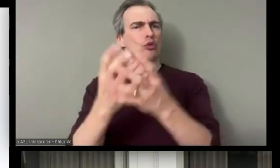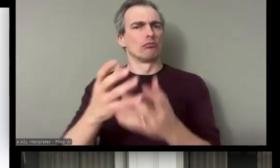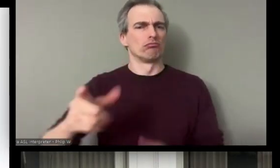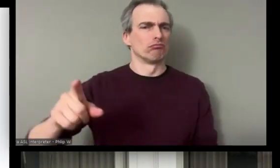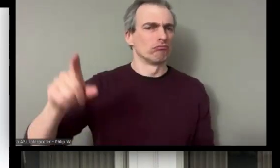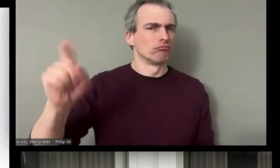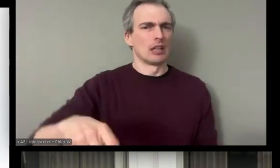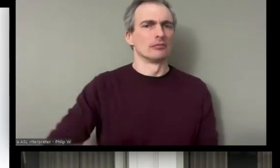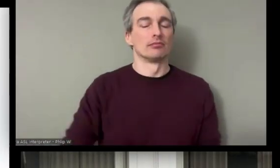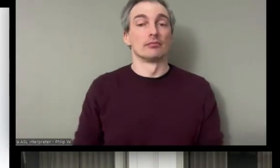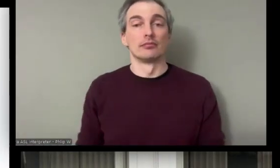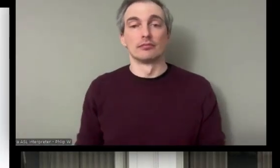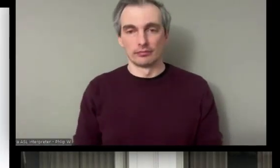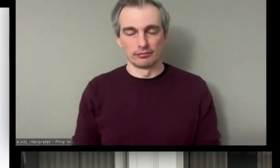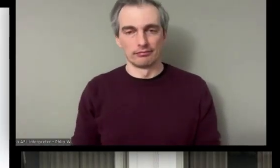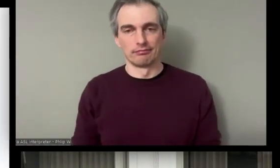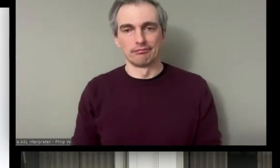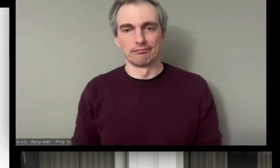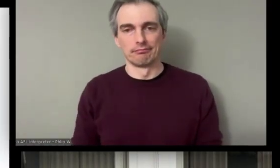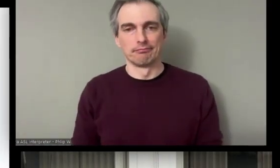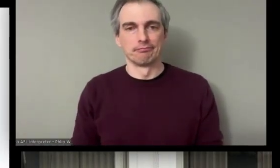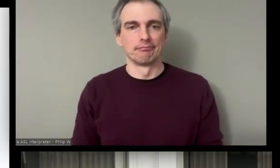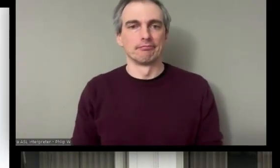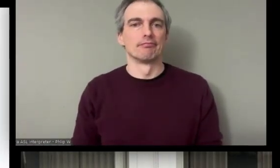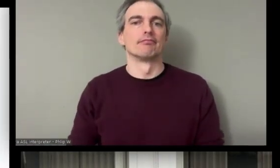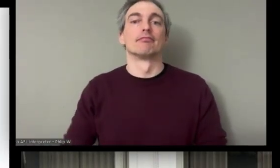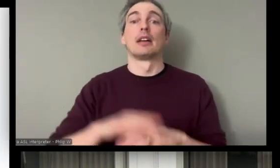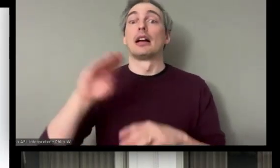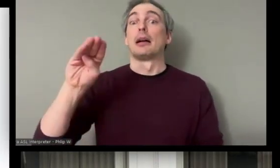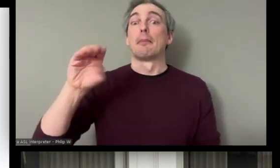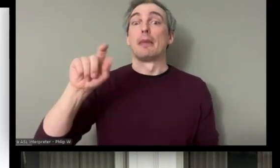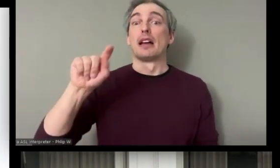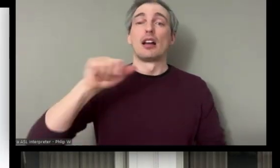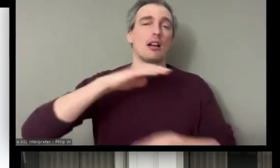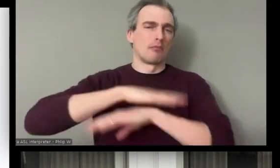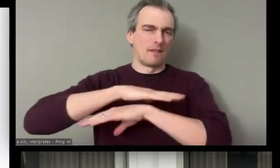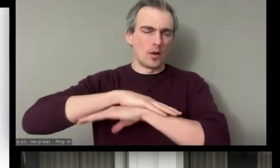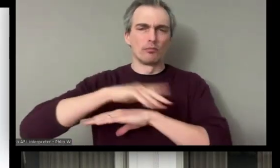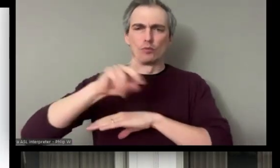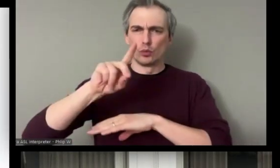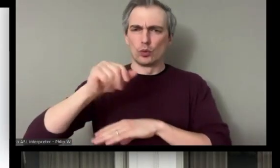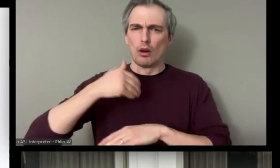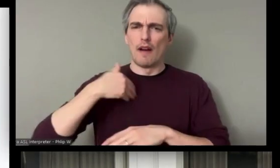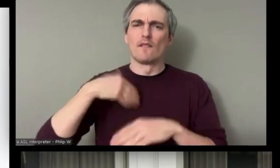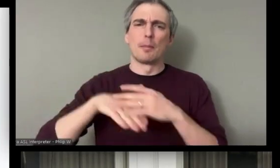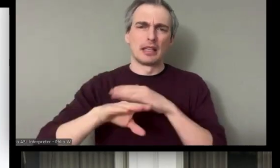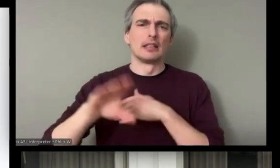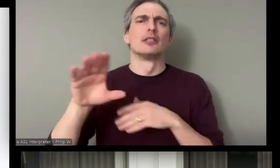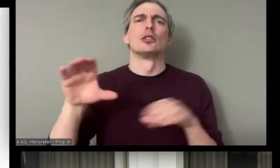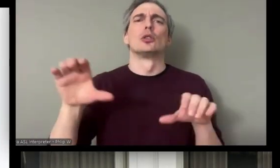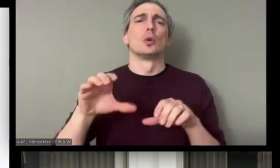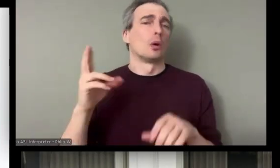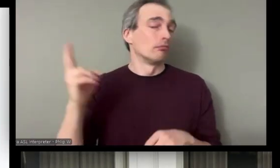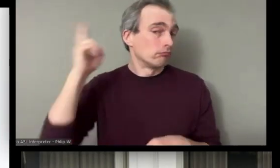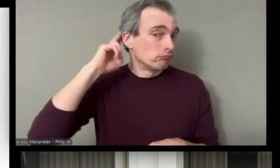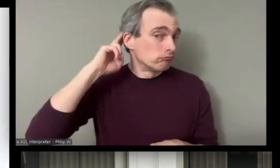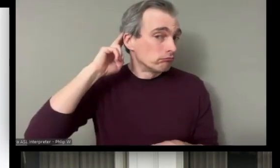And so... On the Meta platform, you do have the ability to do the cochlear implant design for the avatar.